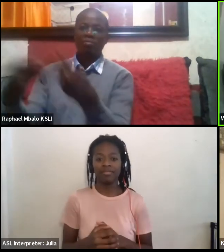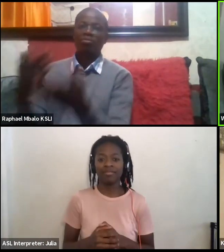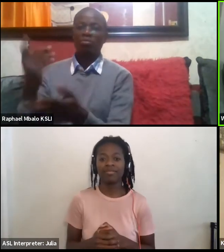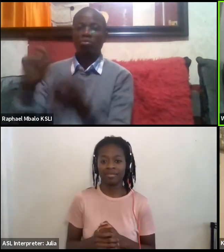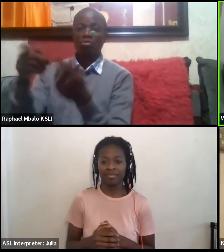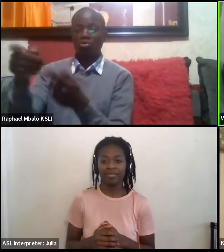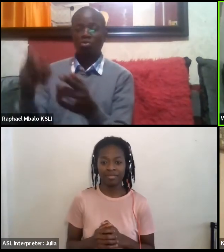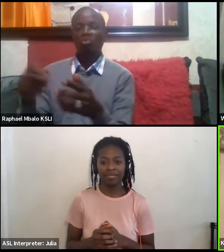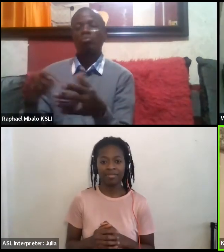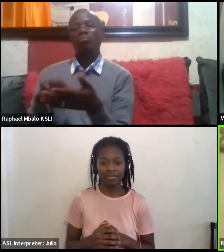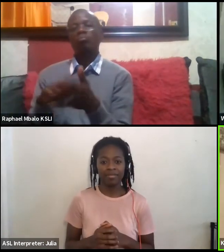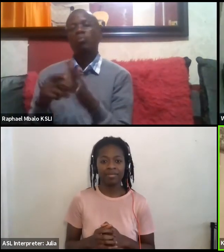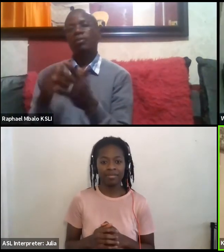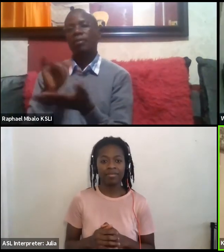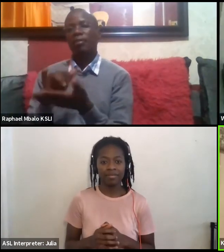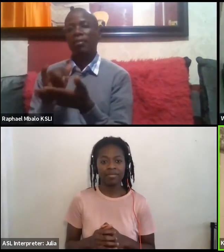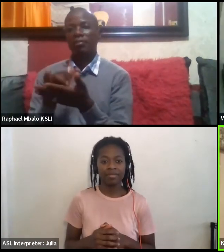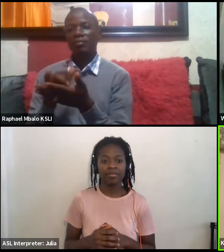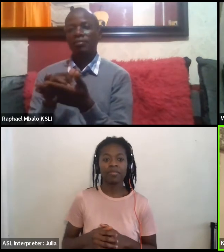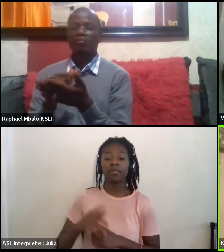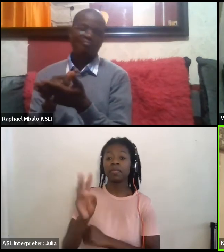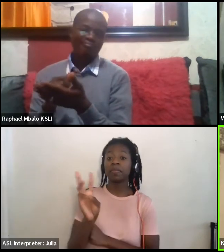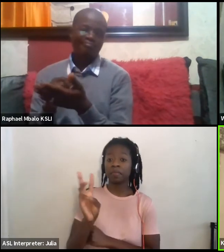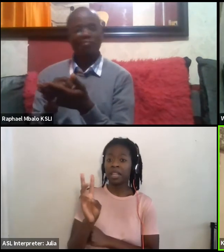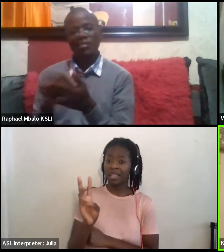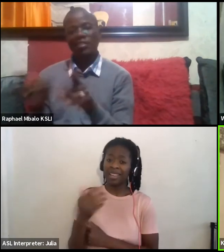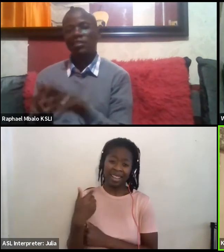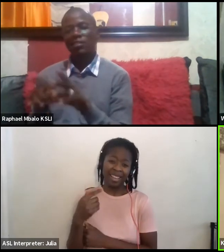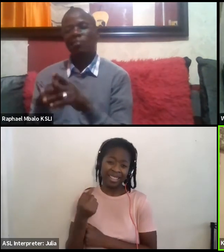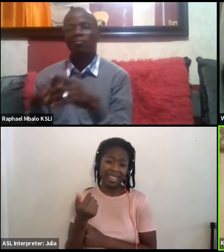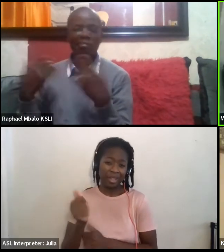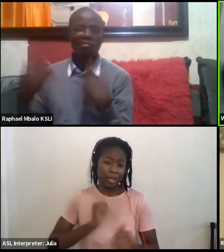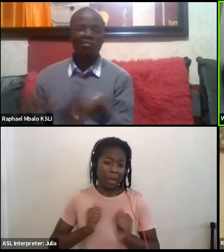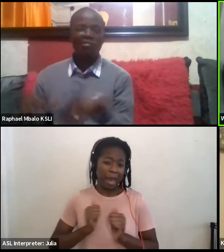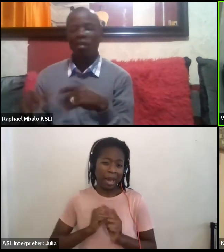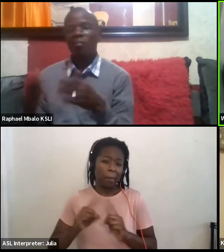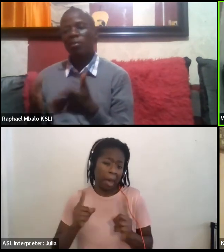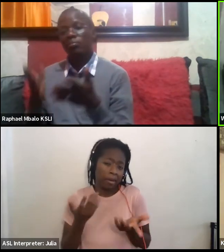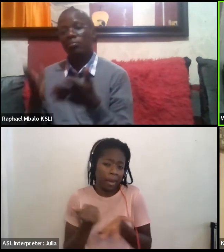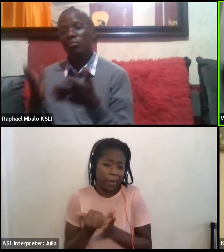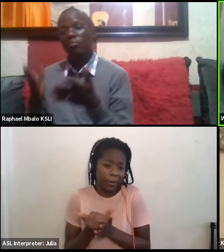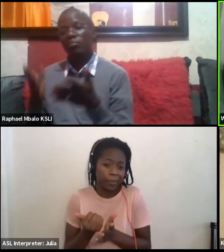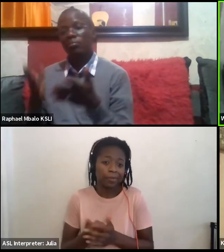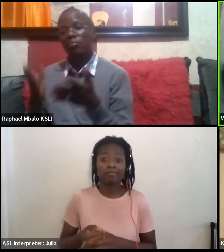So it's just being dramatic, but it helps. I mean, we are in the field, right?